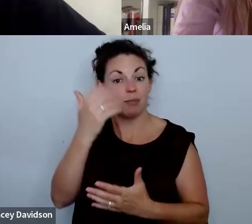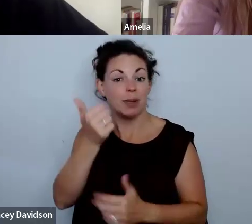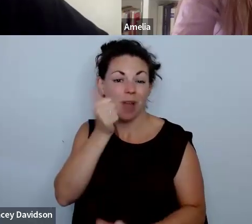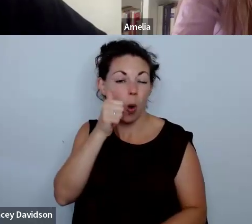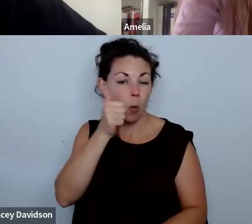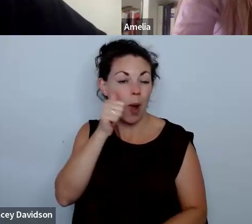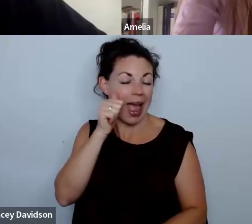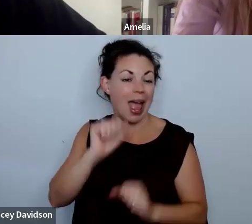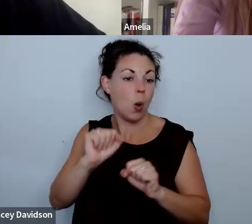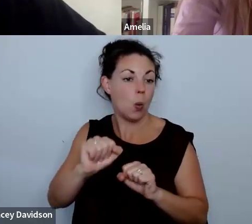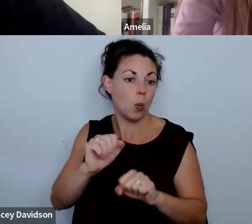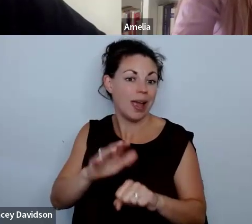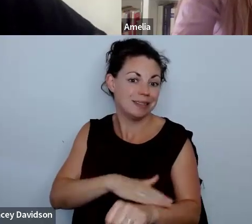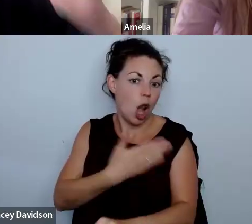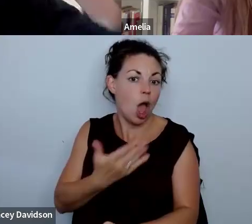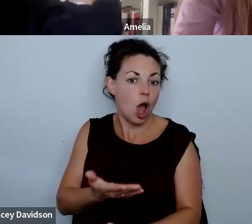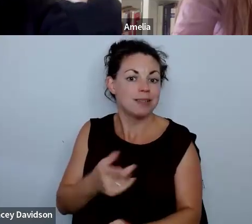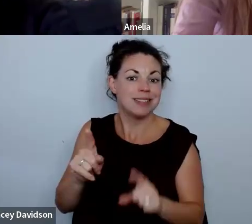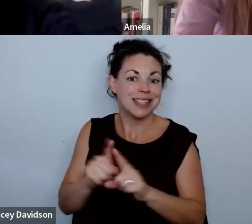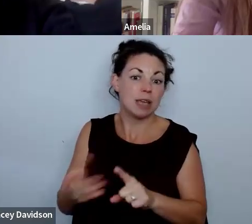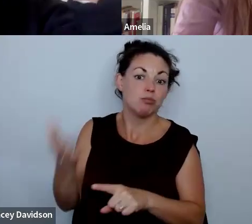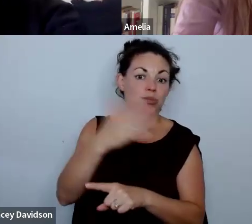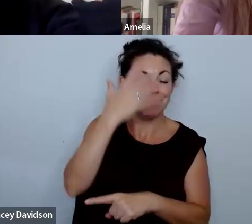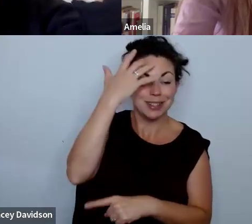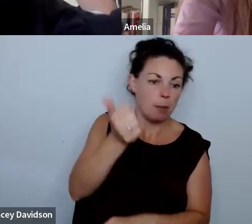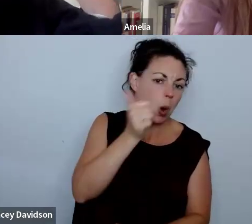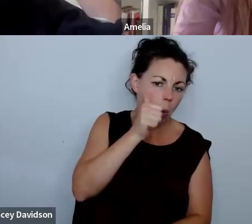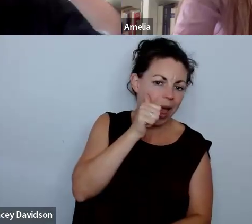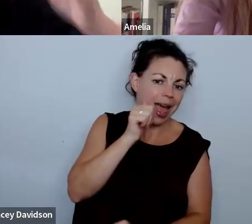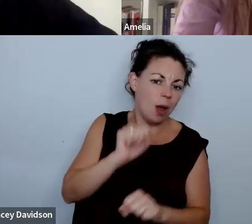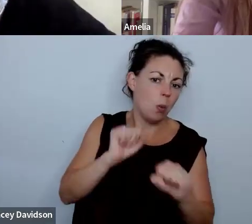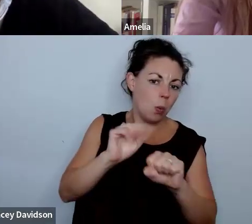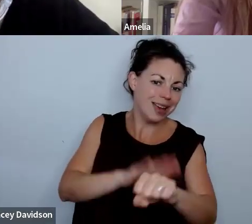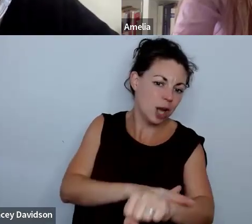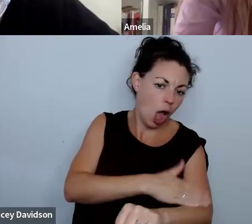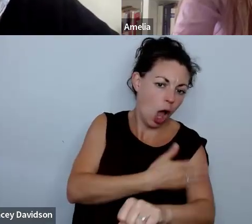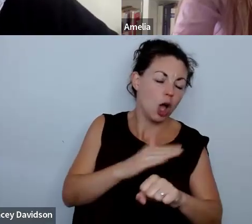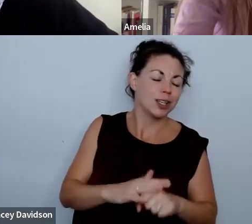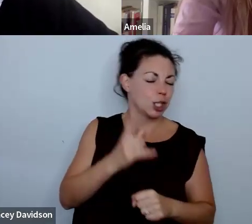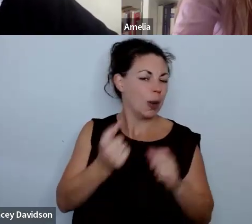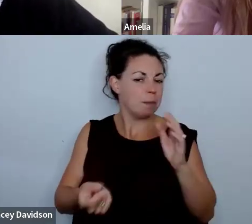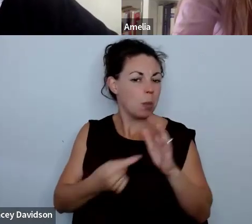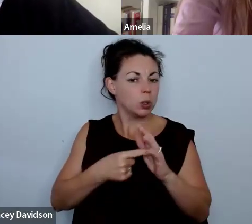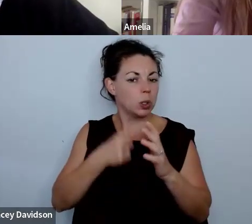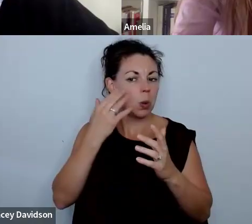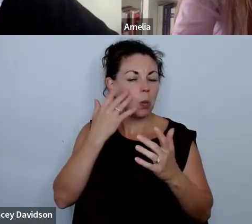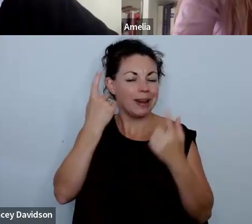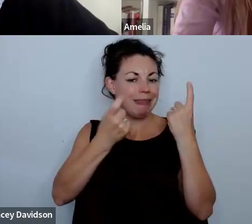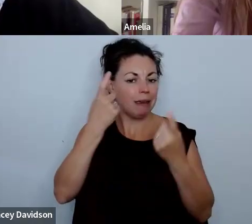the government responded to the fact of long waiting times by employing some more people in the Department for Work and Pensions.